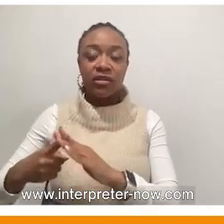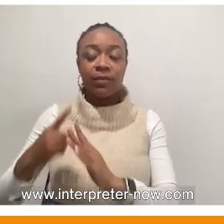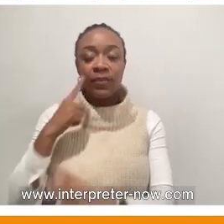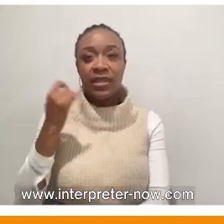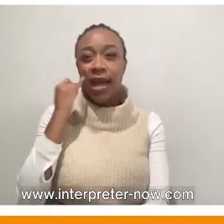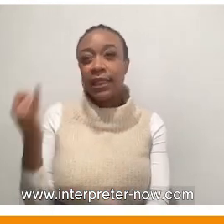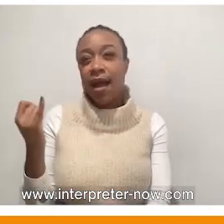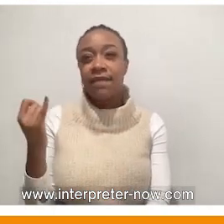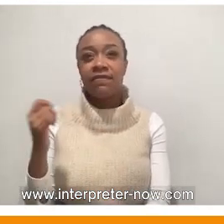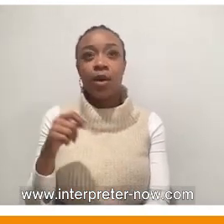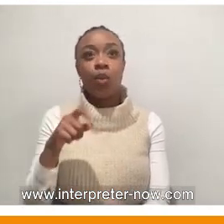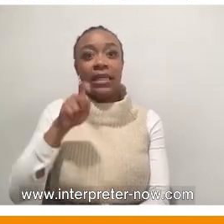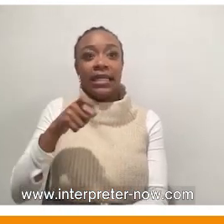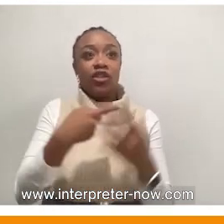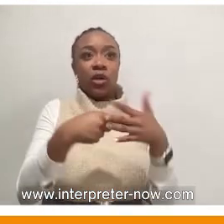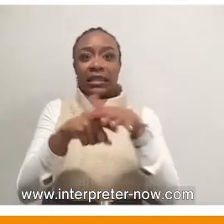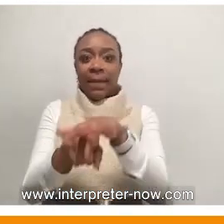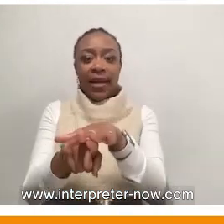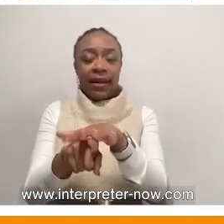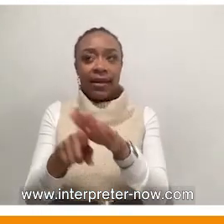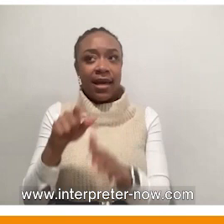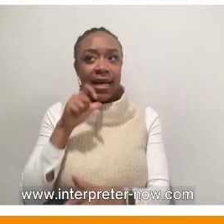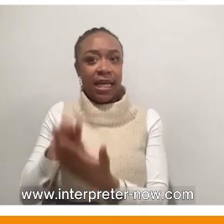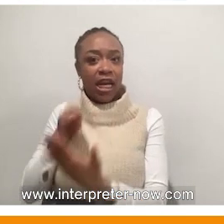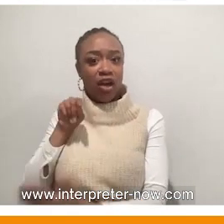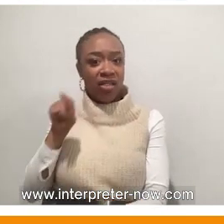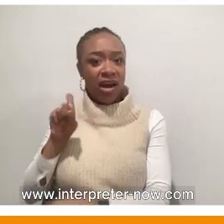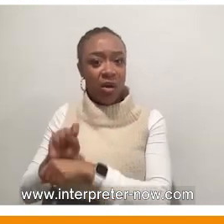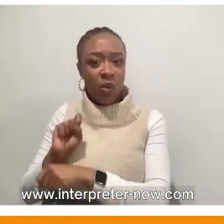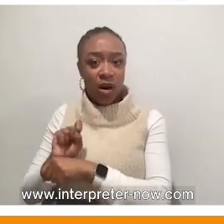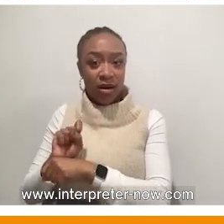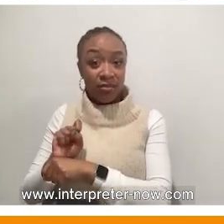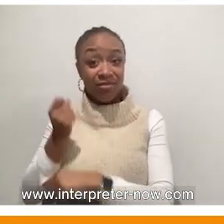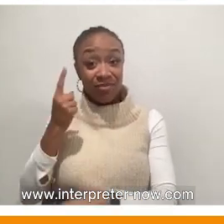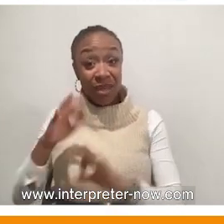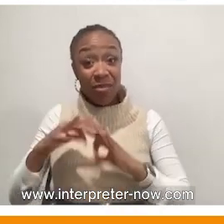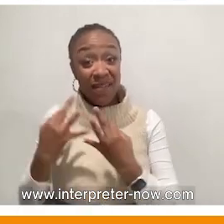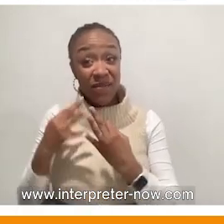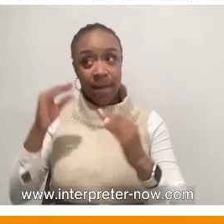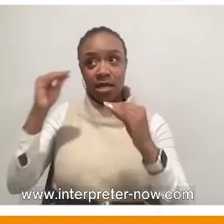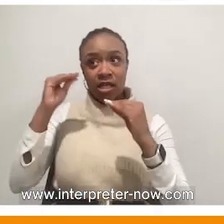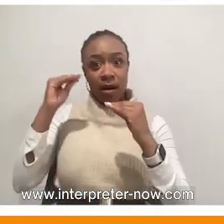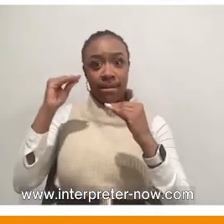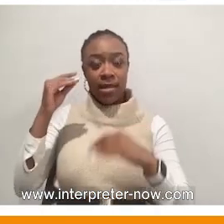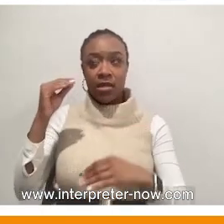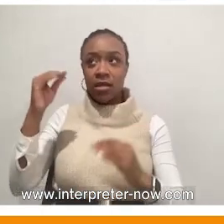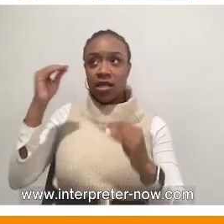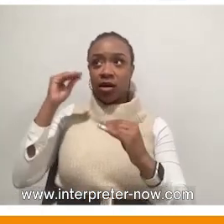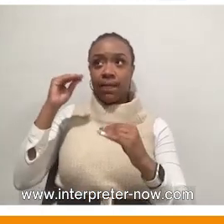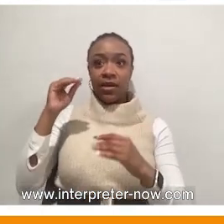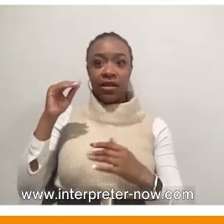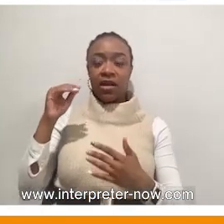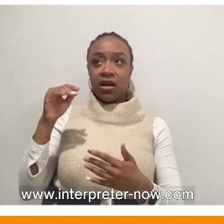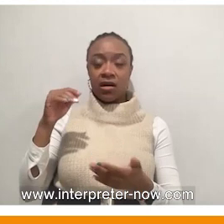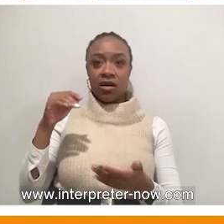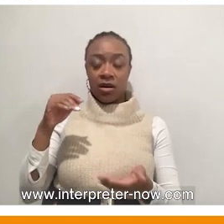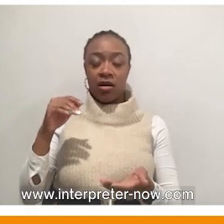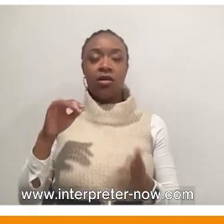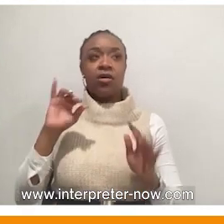Because this idea of the need to assimilate, I didn't learn at work, my family taught me.